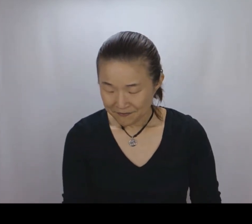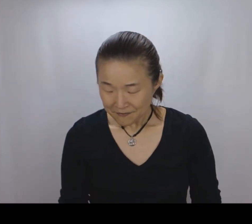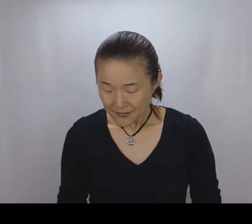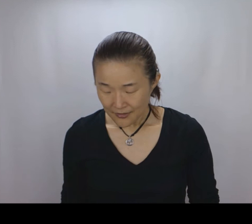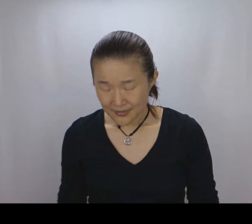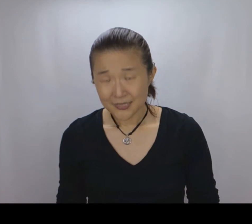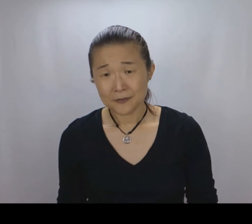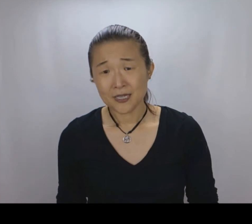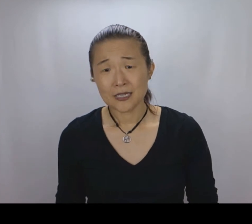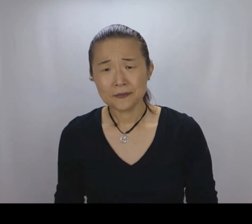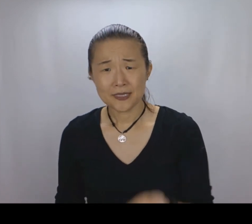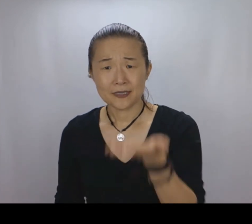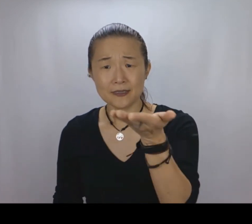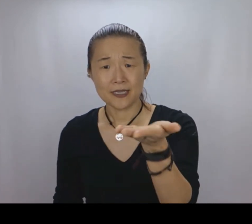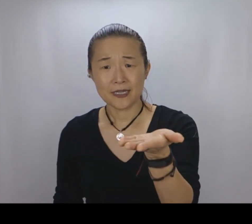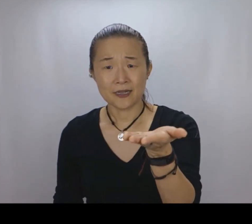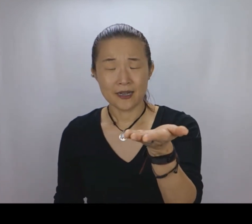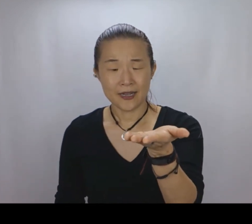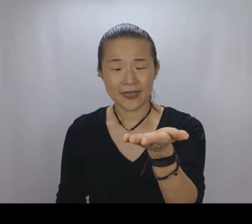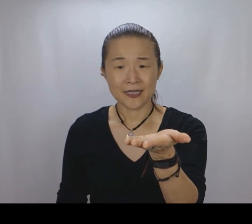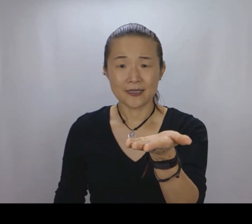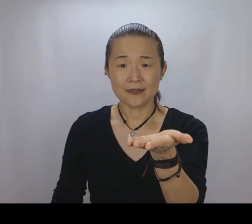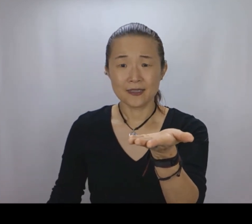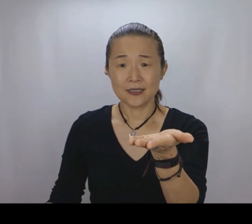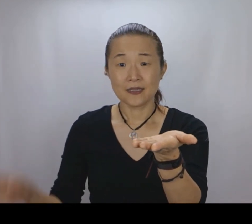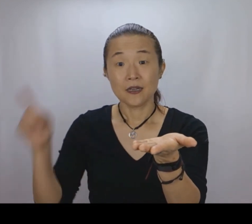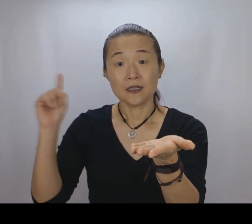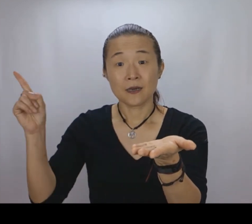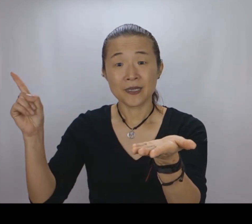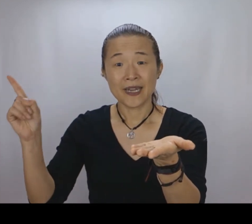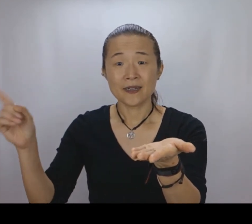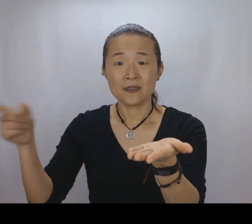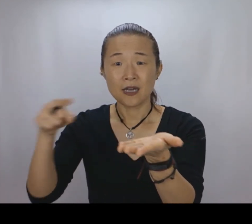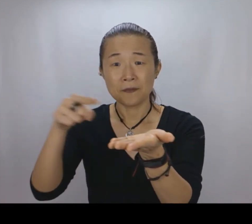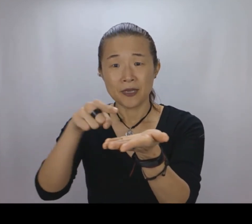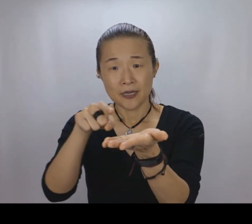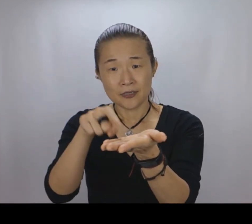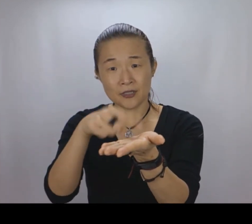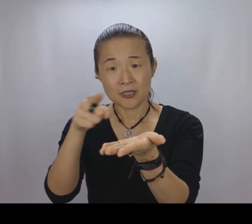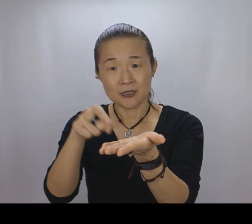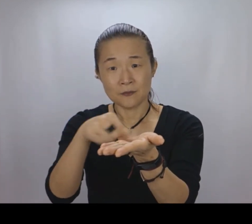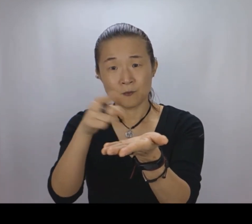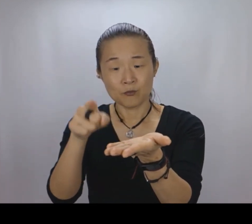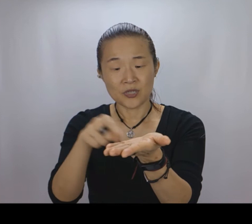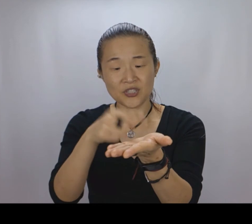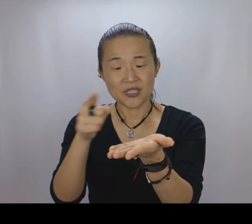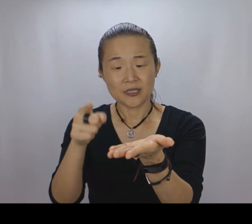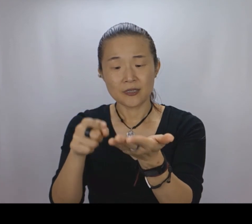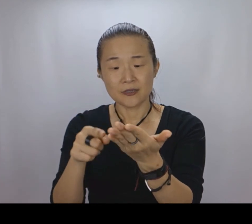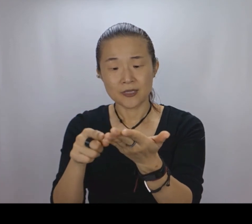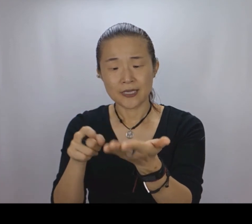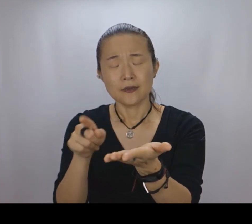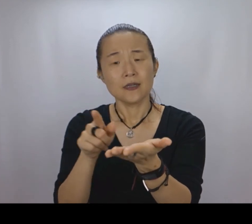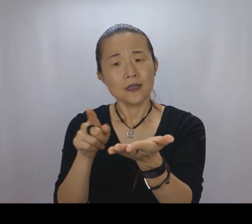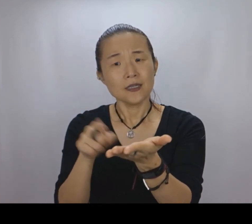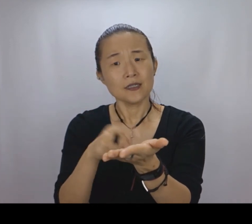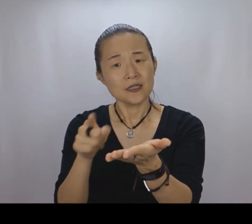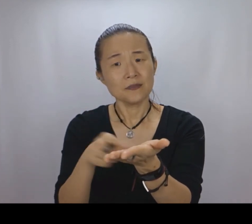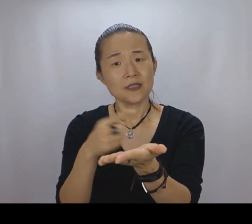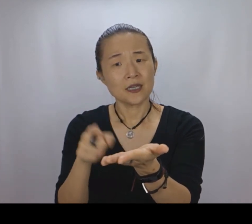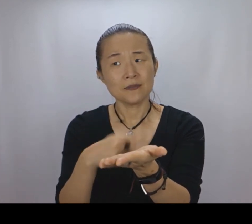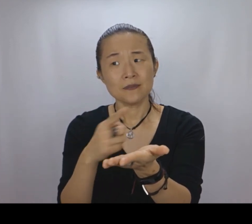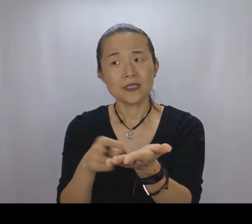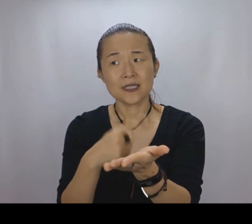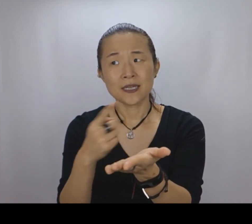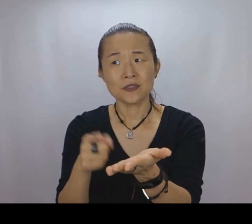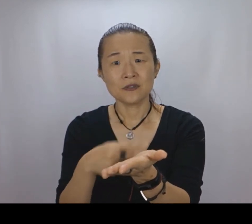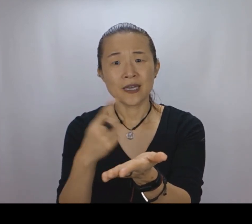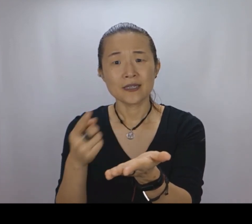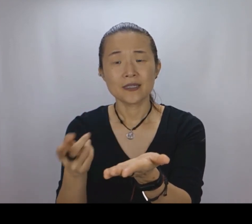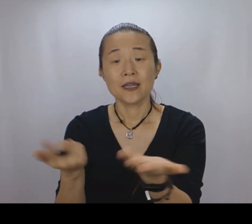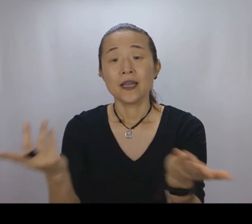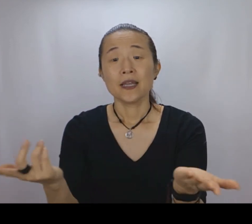Sometimes you take your hand like this, dominant hand on top. You're just gonna brush it and you can say, Sometimes I do that,"